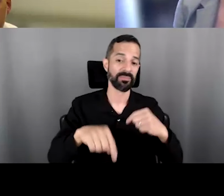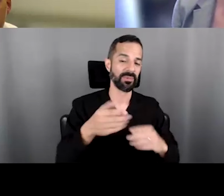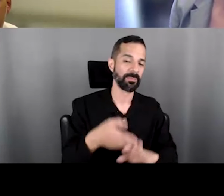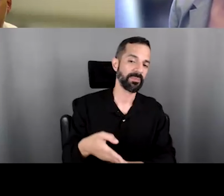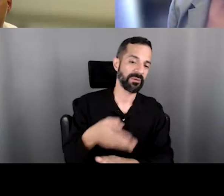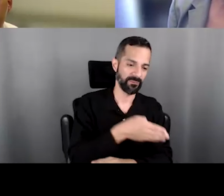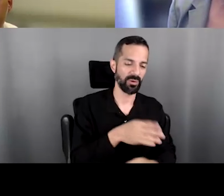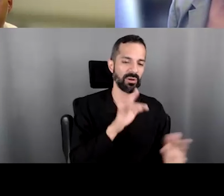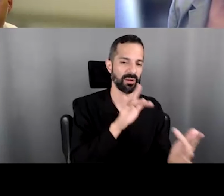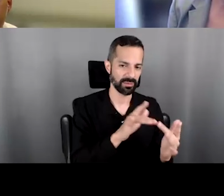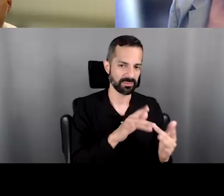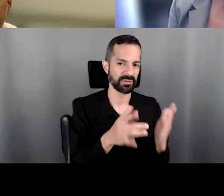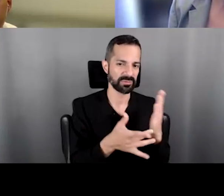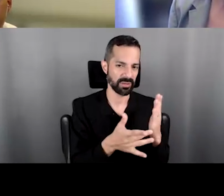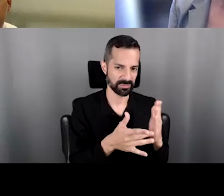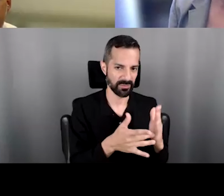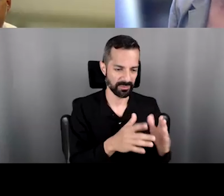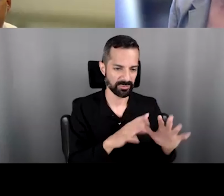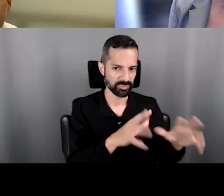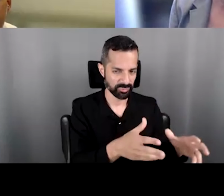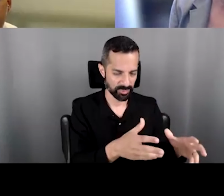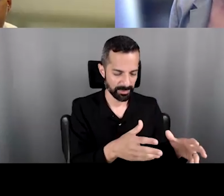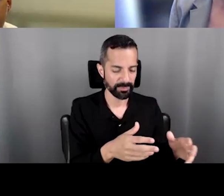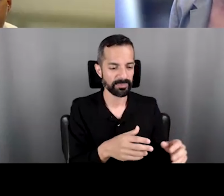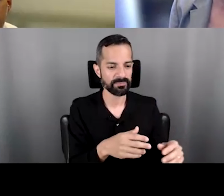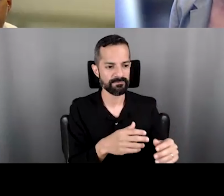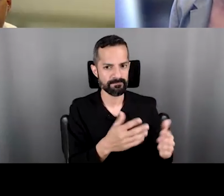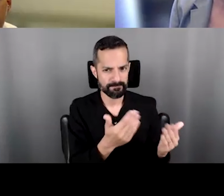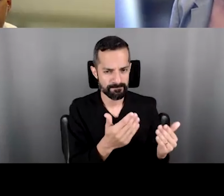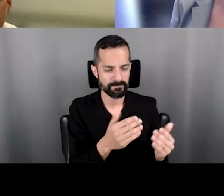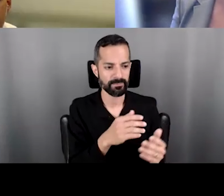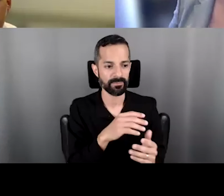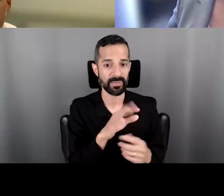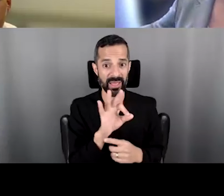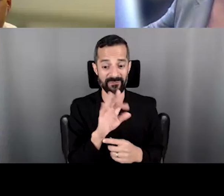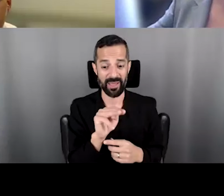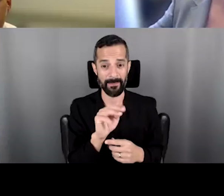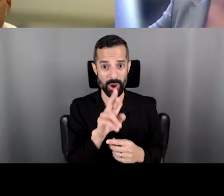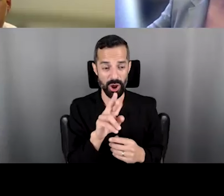And as much detail on the FMRs as is reasonably possible